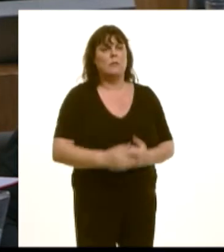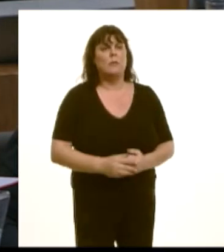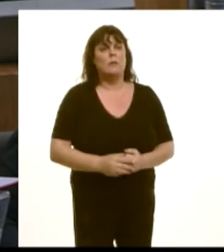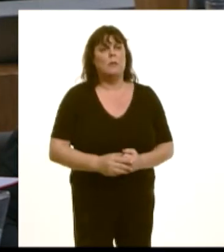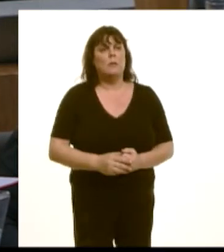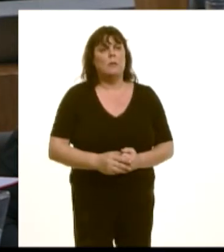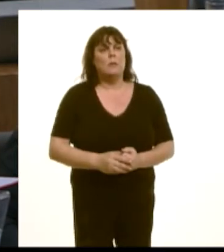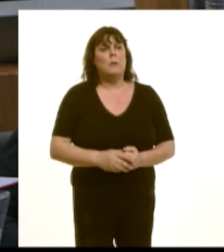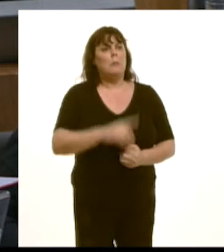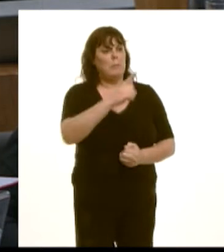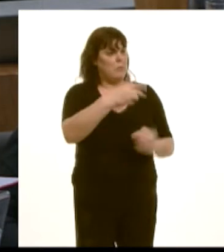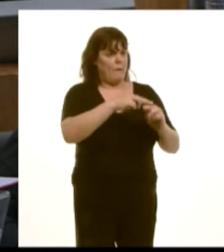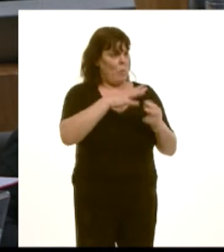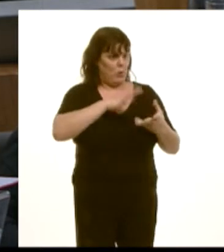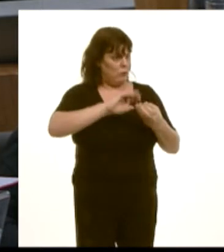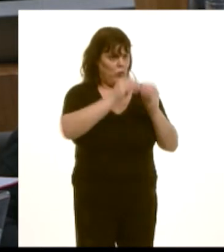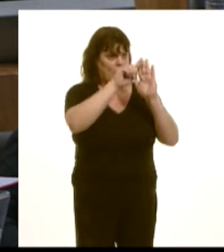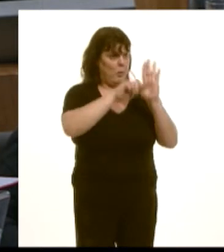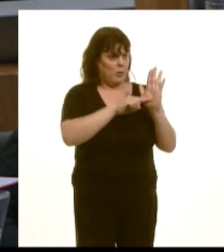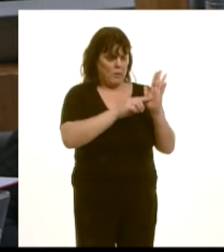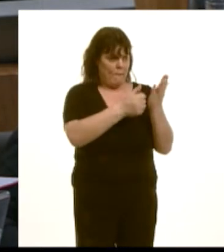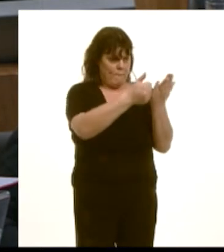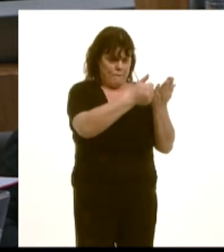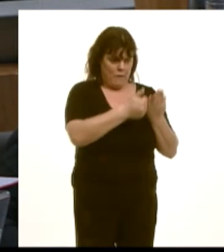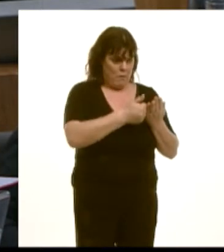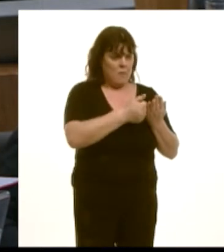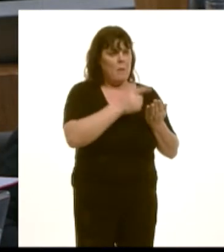forward with a policy, but we do need to understand what it would cost and where the money would